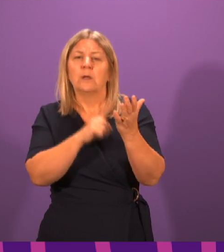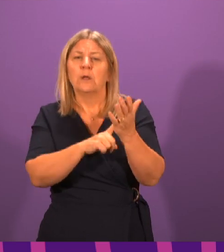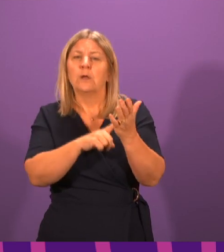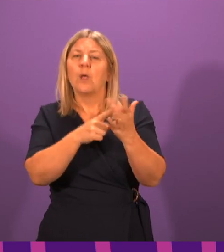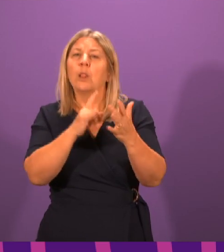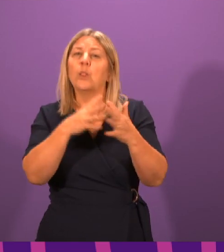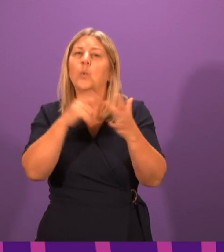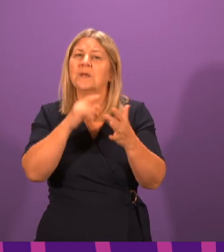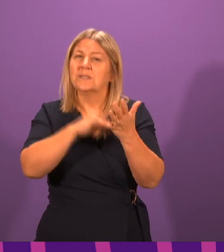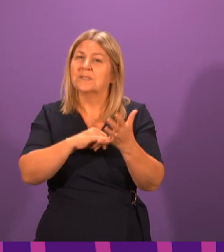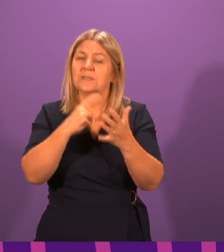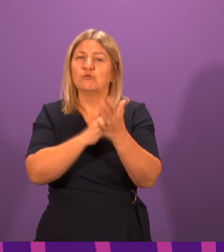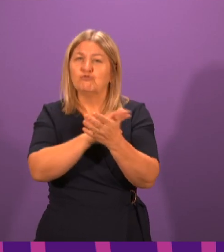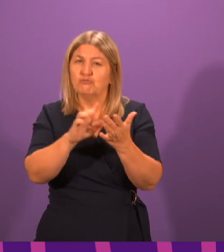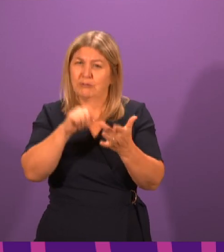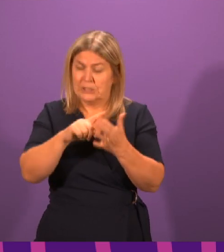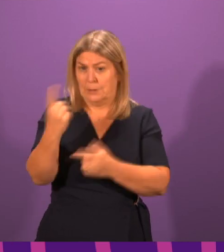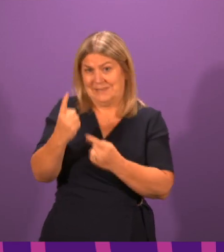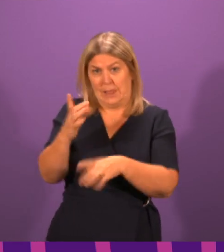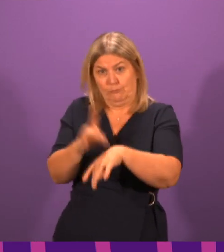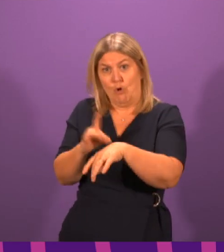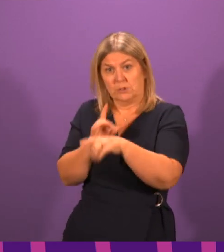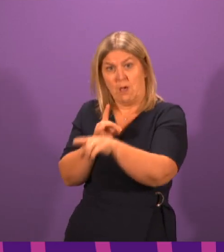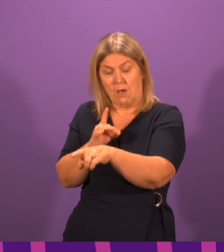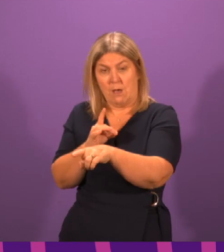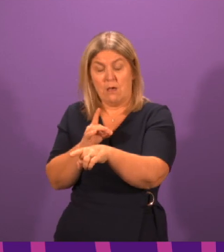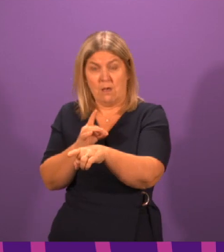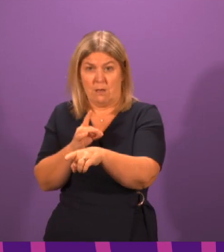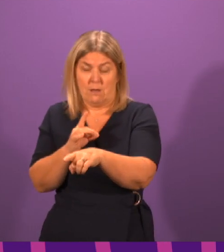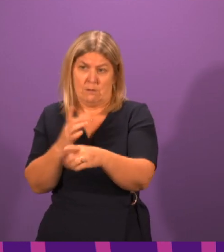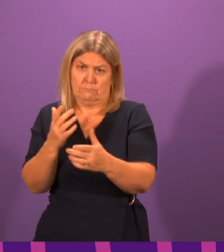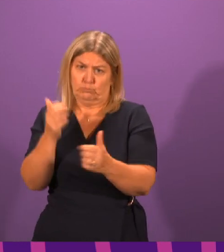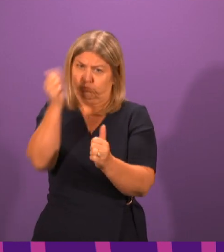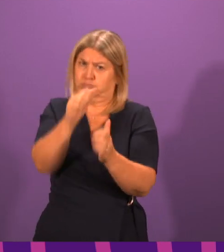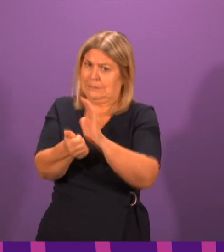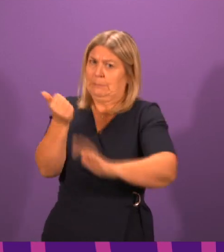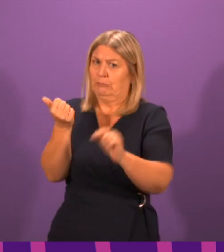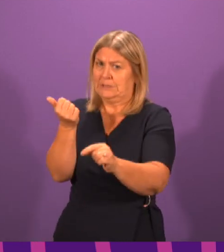practitioner with particular expertise in remote and rural general practice. That is important,